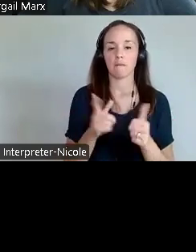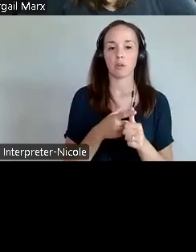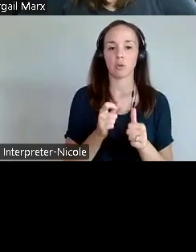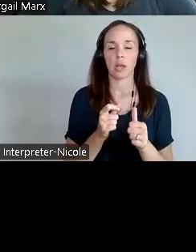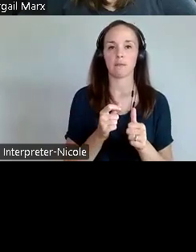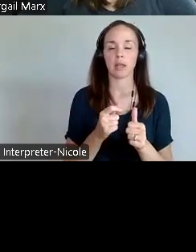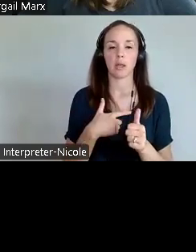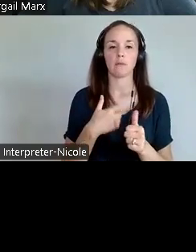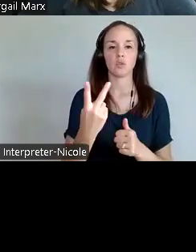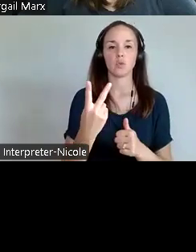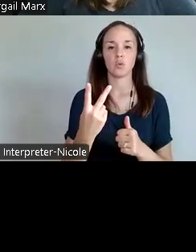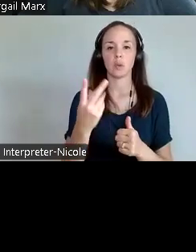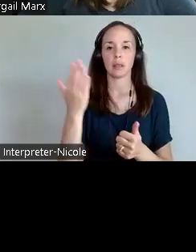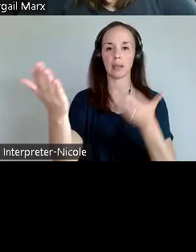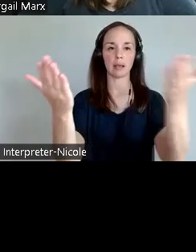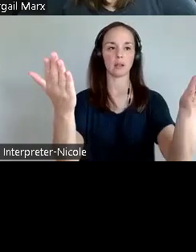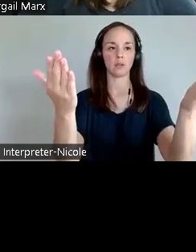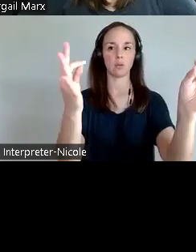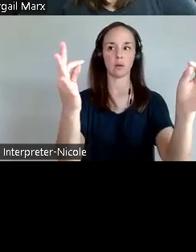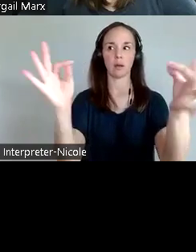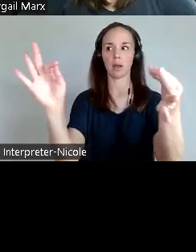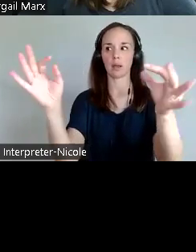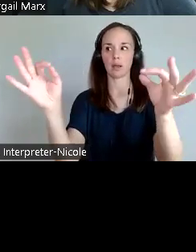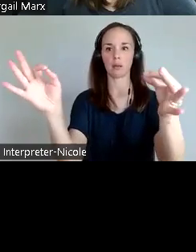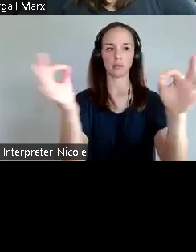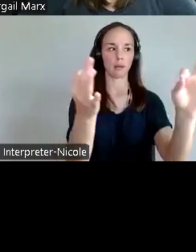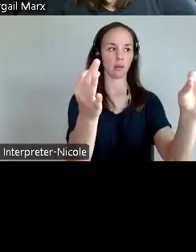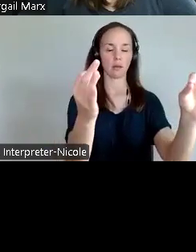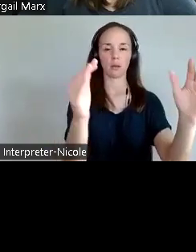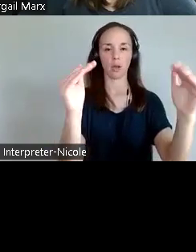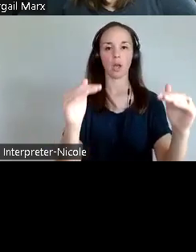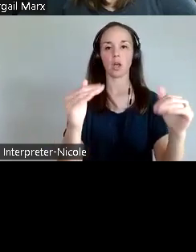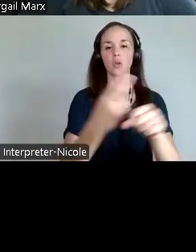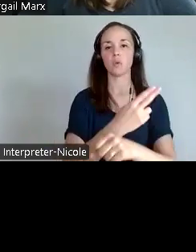then work your way to like picture symbols, then maybe you could have that mid tech device,